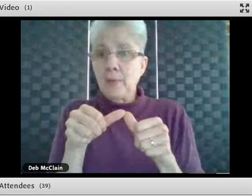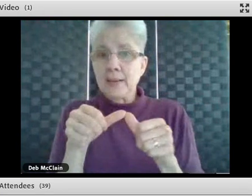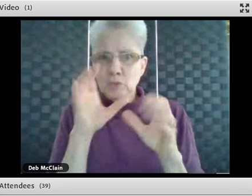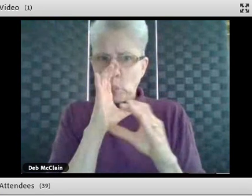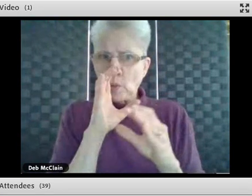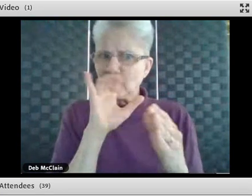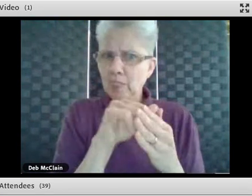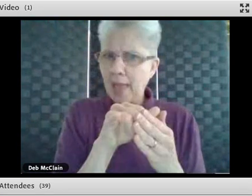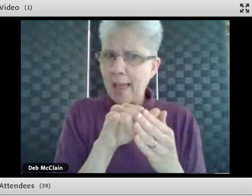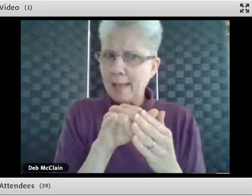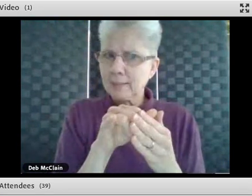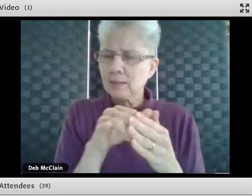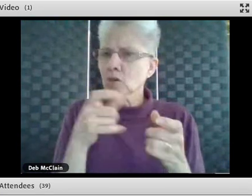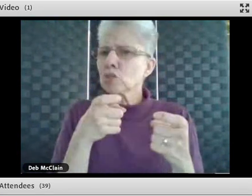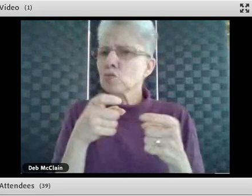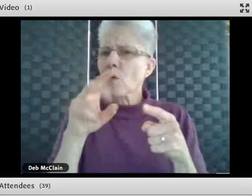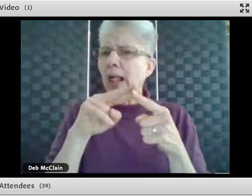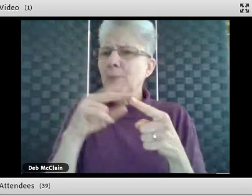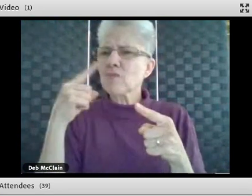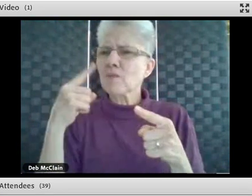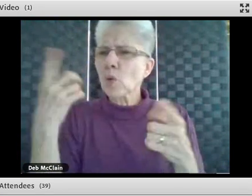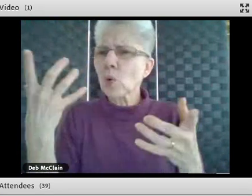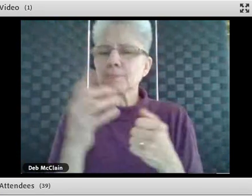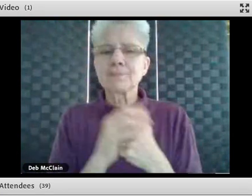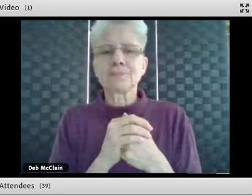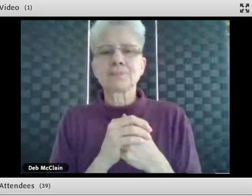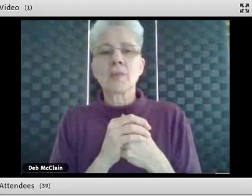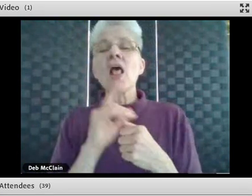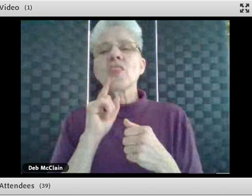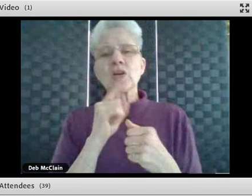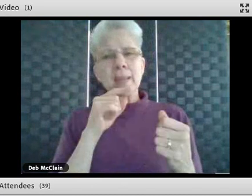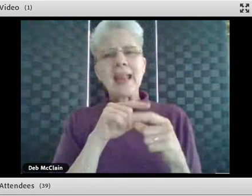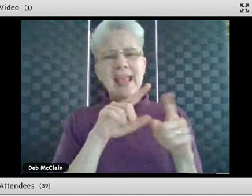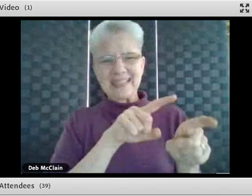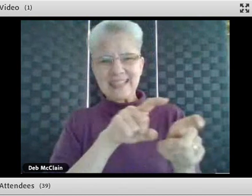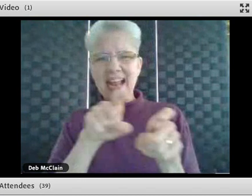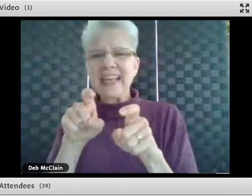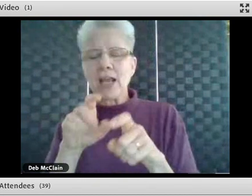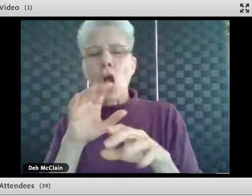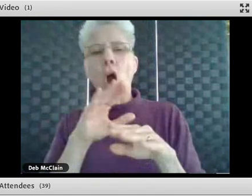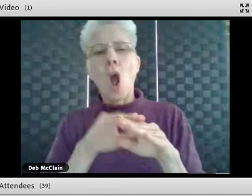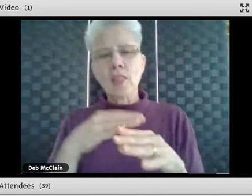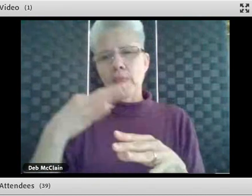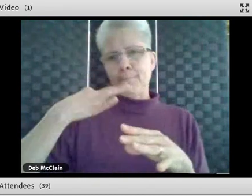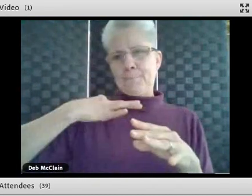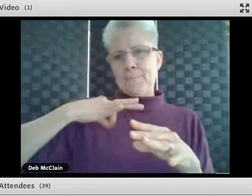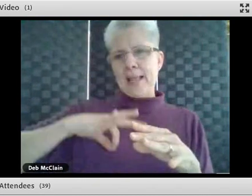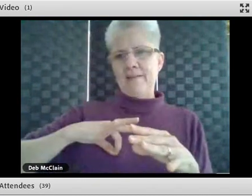Well, I'll tell you that there has been a study on the benefits of controlled vocabularies,